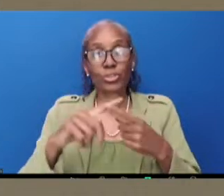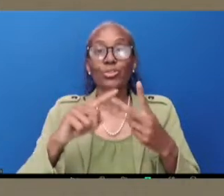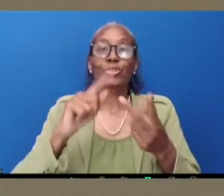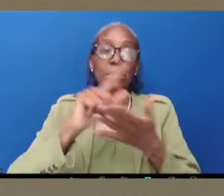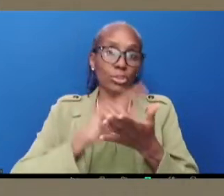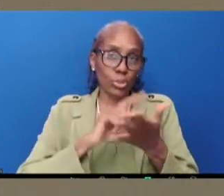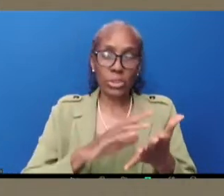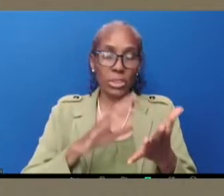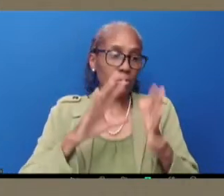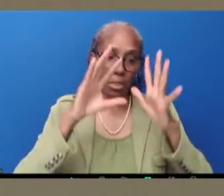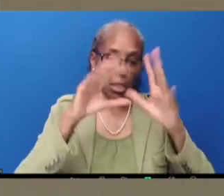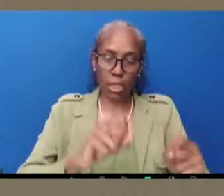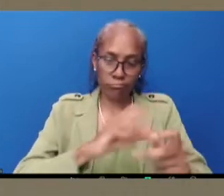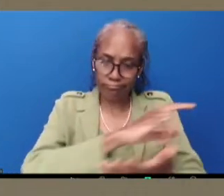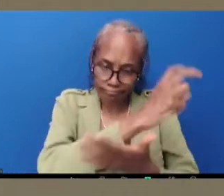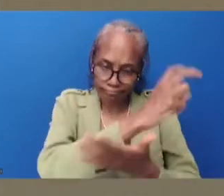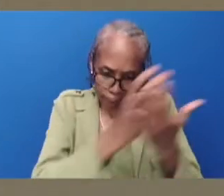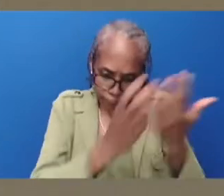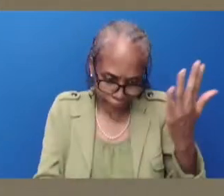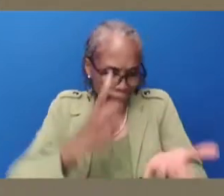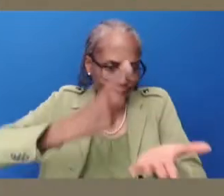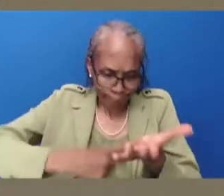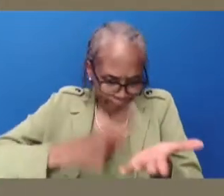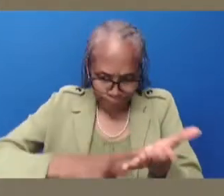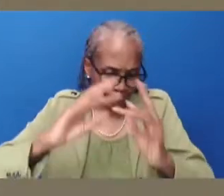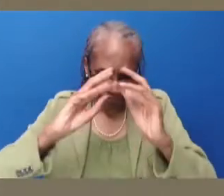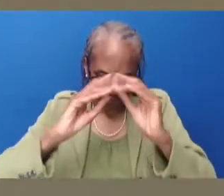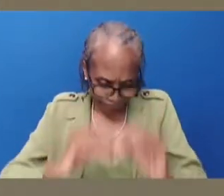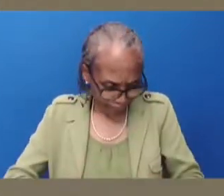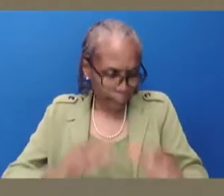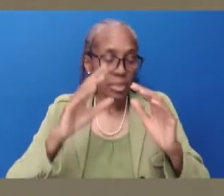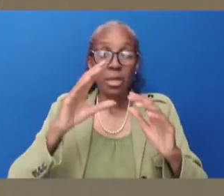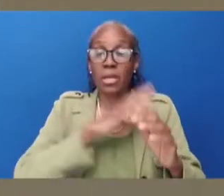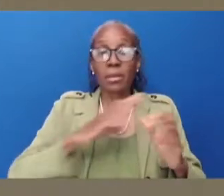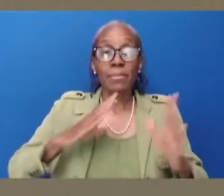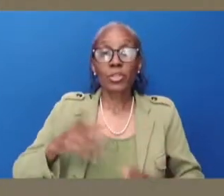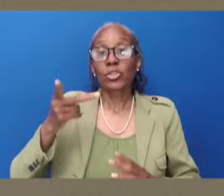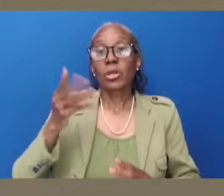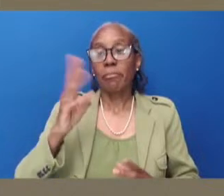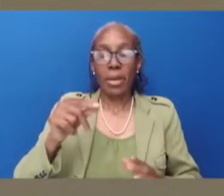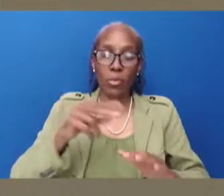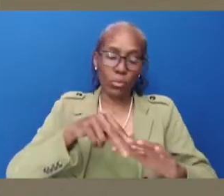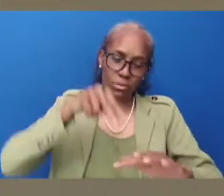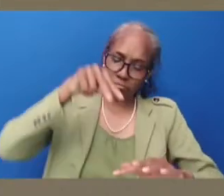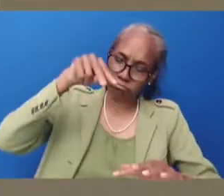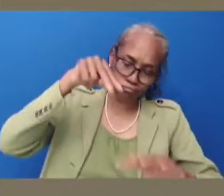TOP PRIORITY AND THE MANAGER AND